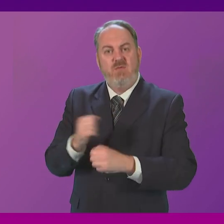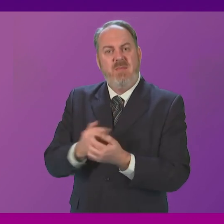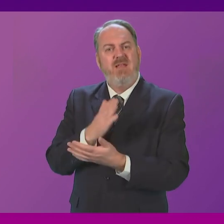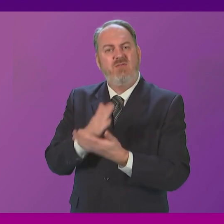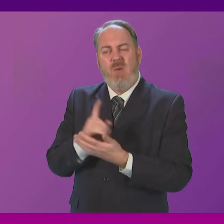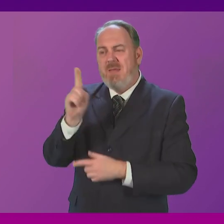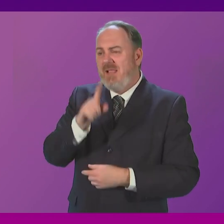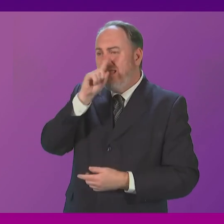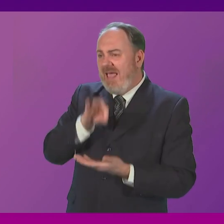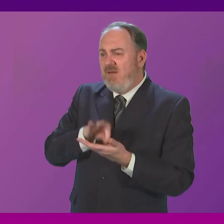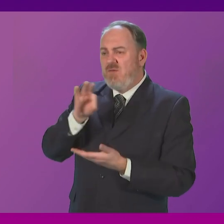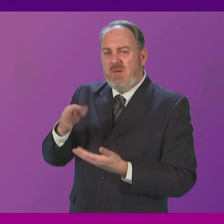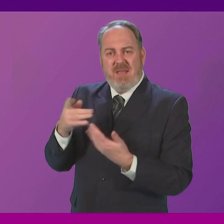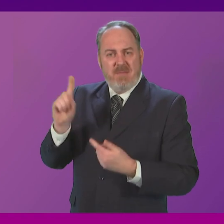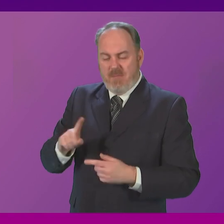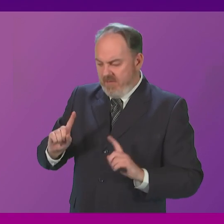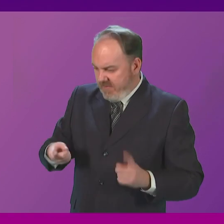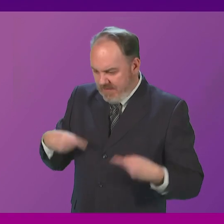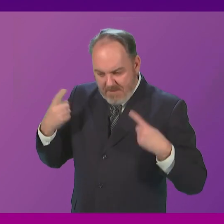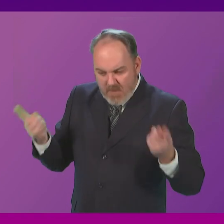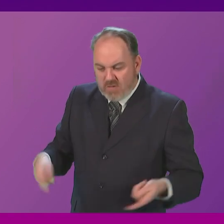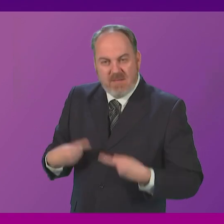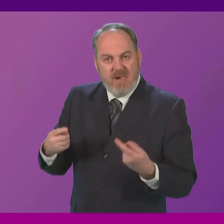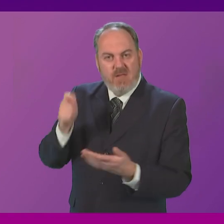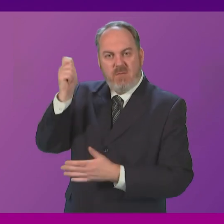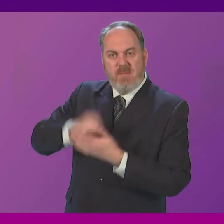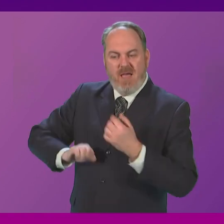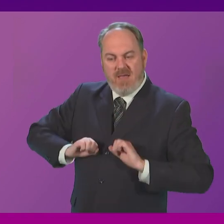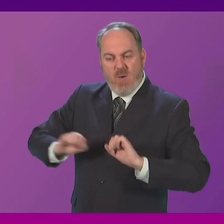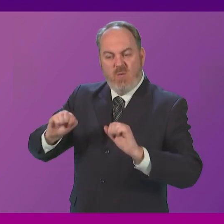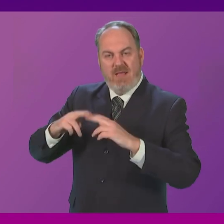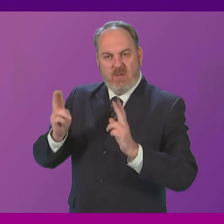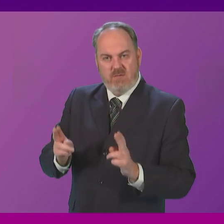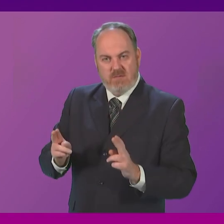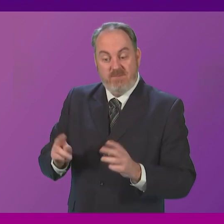dream and can become reality; and we have plans to deliver a skills revolution to ensure